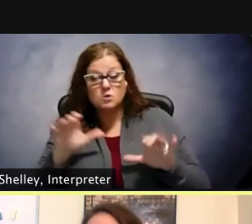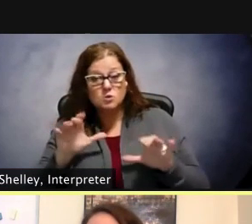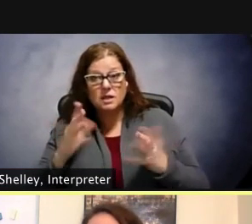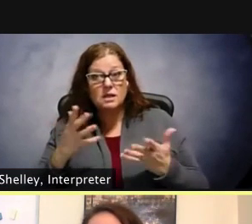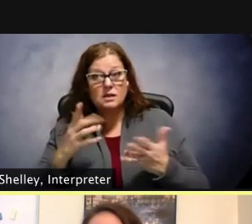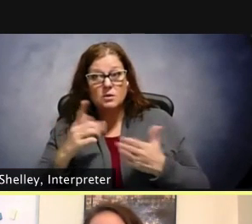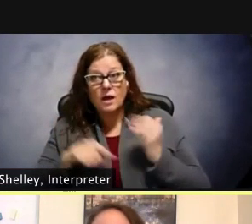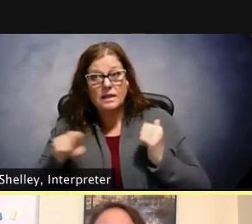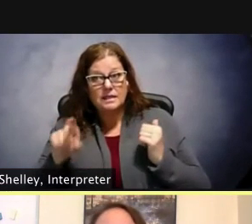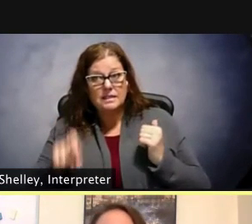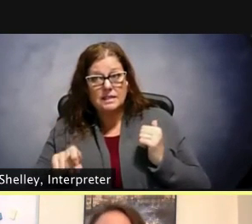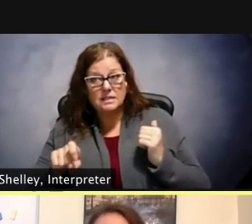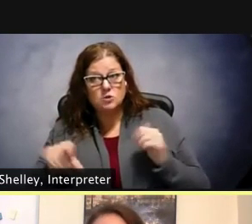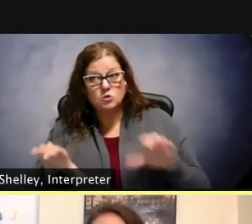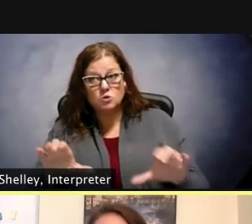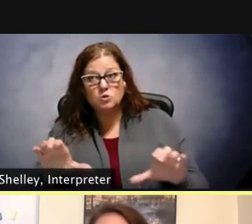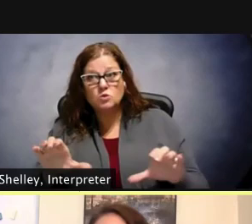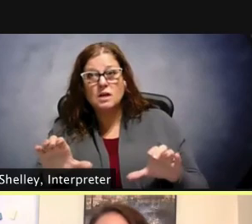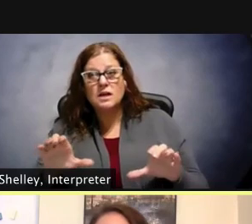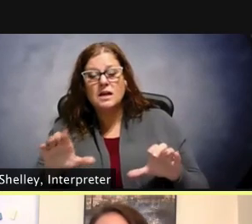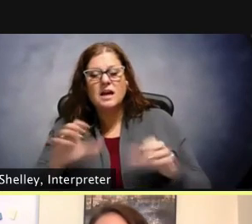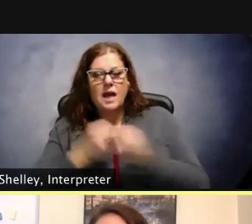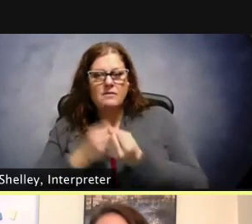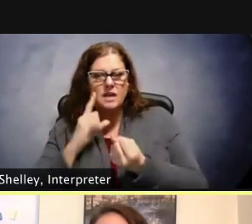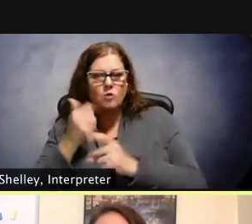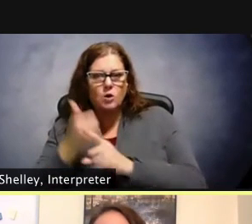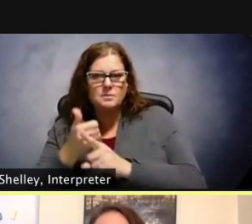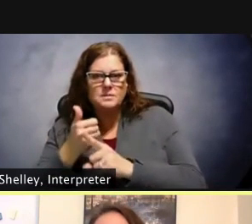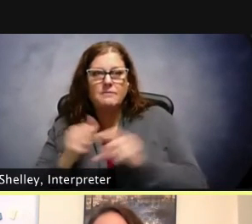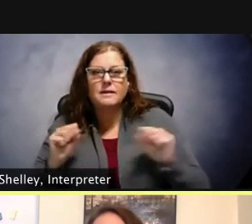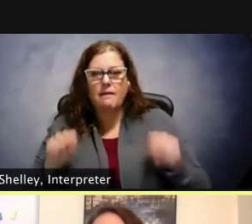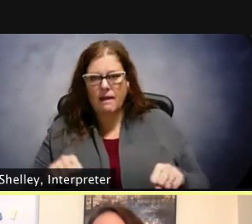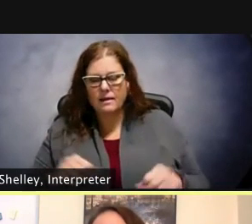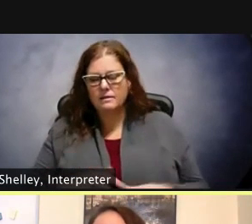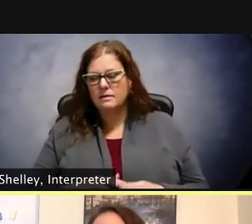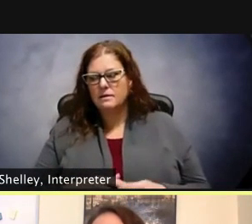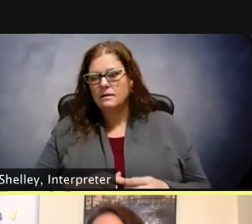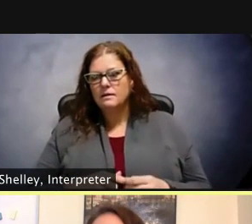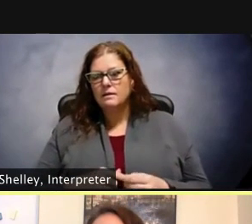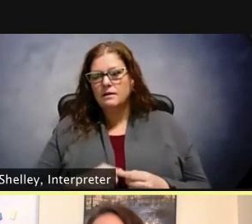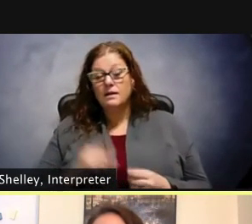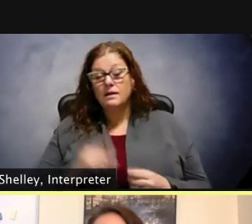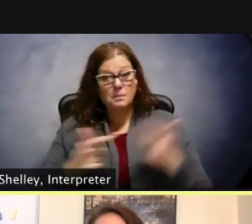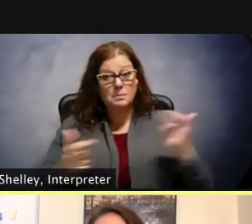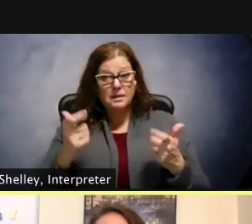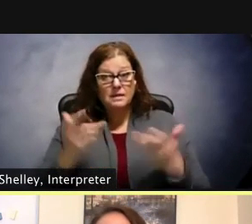needs to be done he can advocate for himself that way. One of the biggest things that his